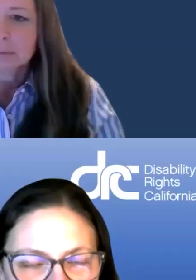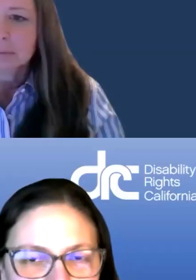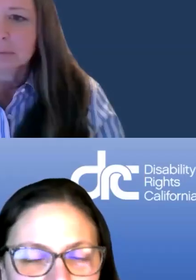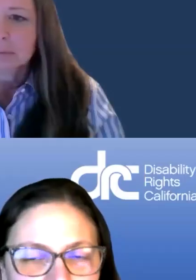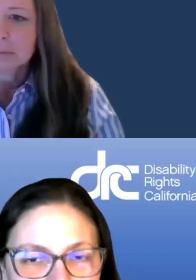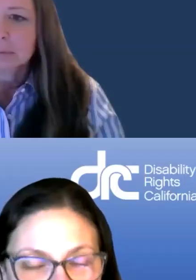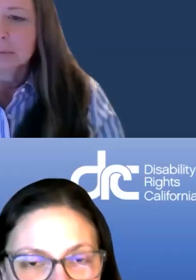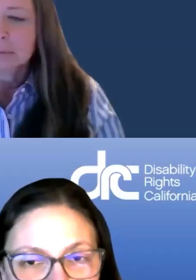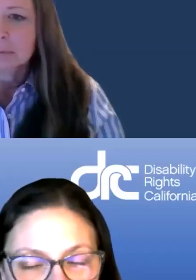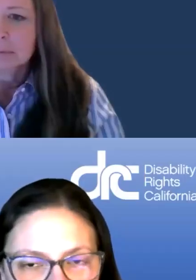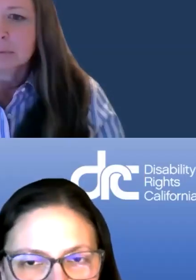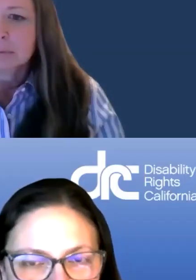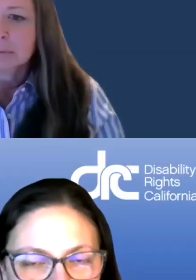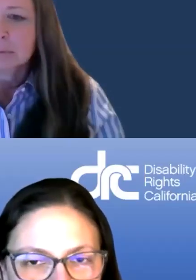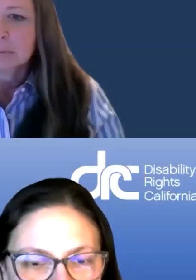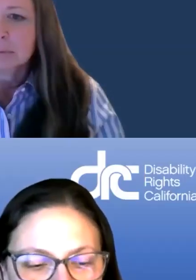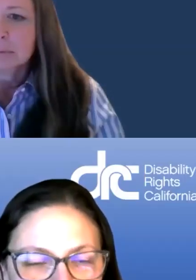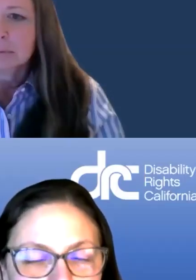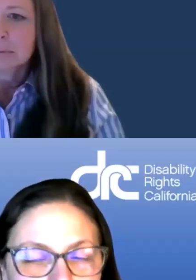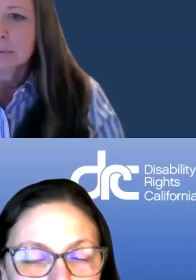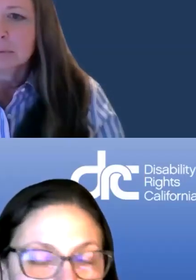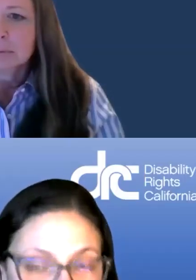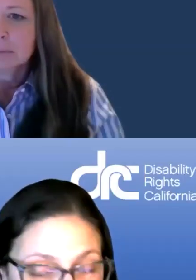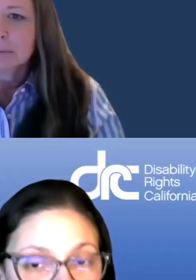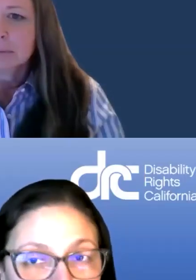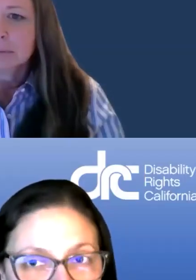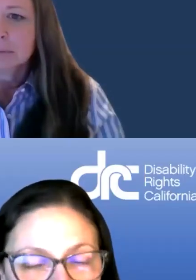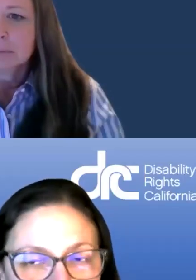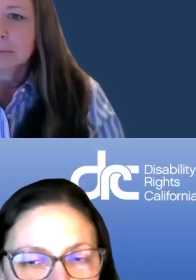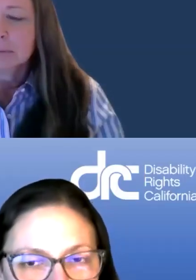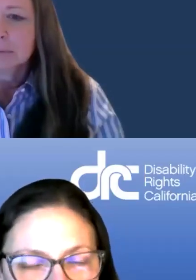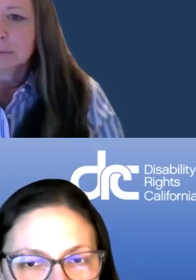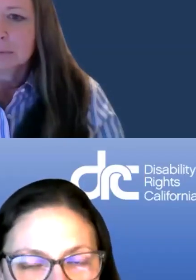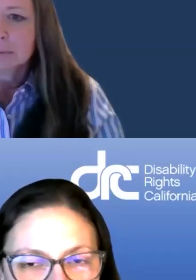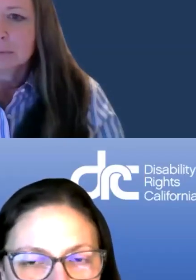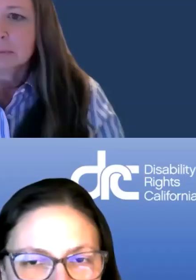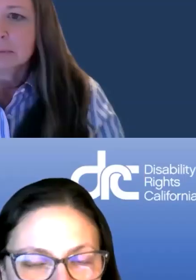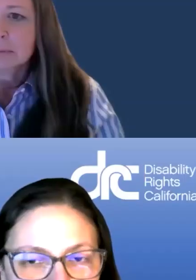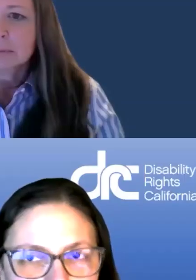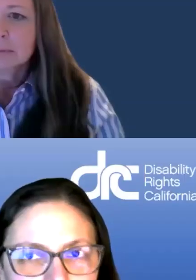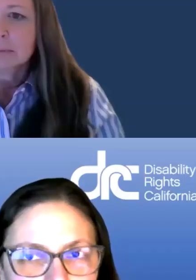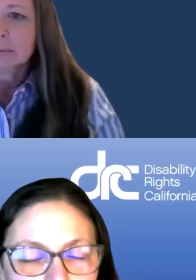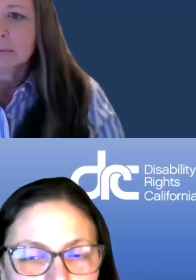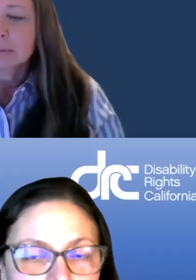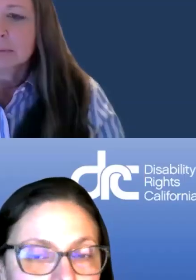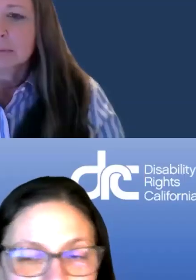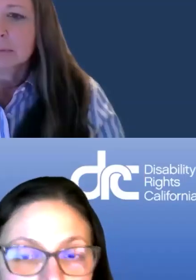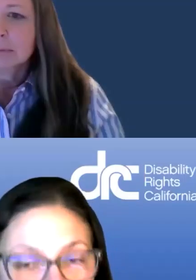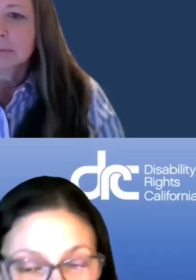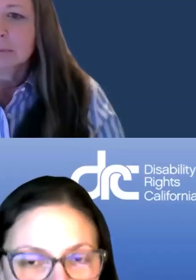of the staff as well were, were, were laid off. But because of lawsuits